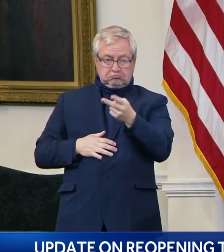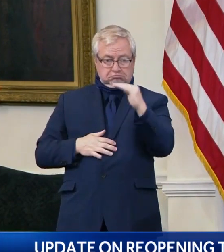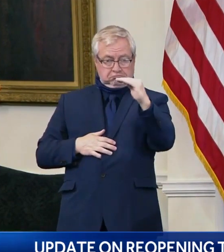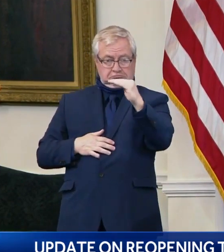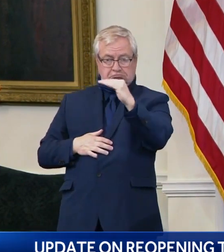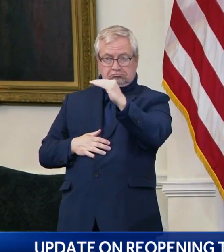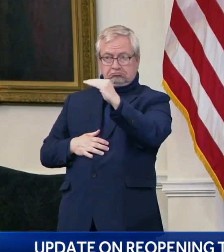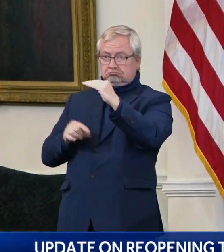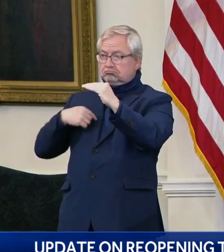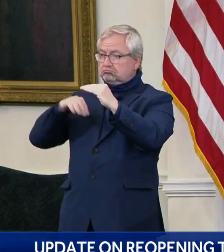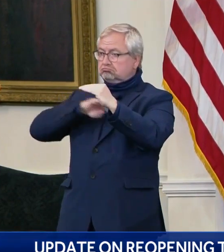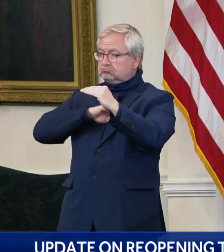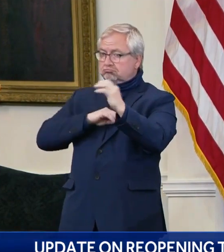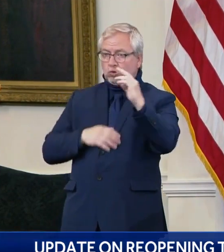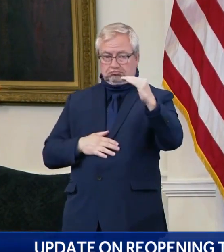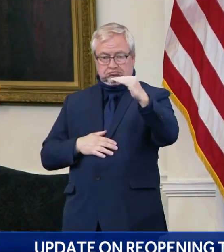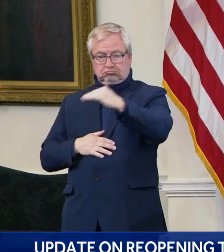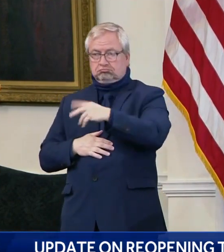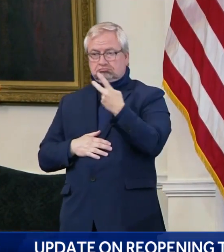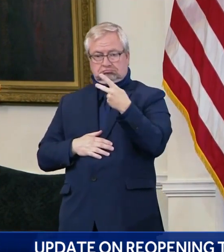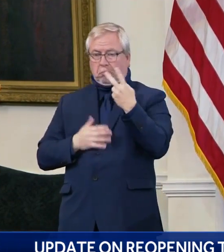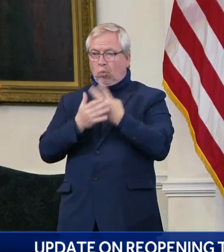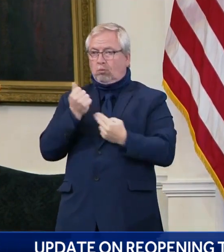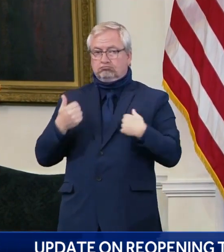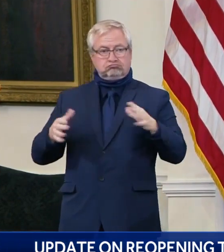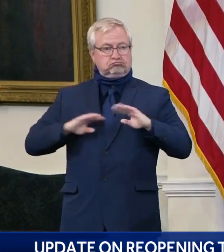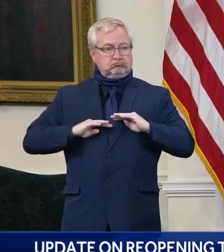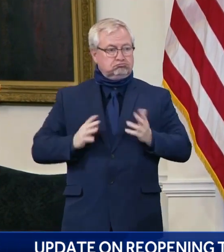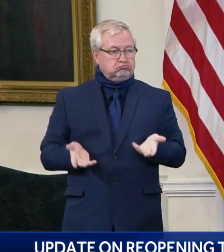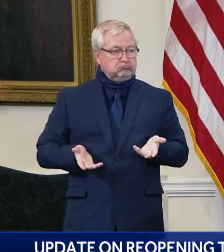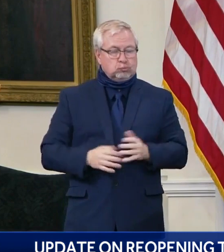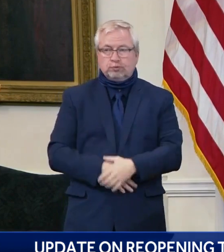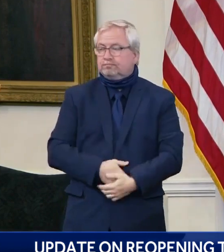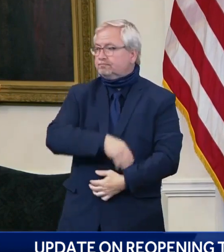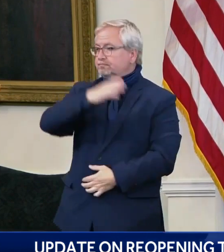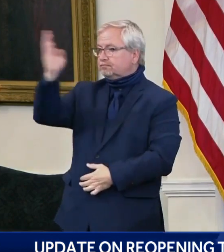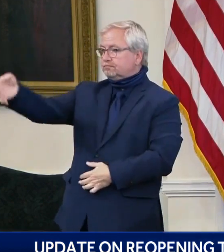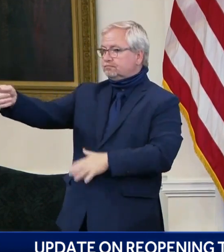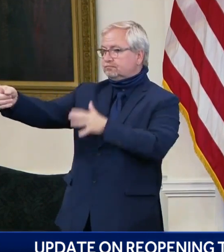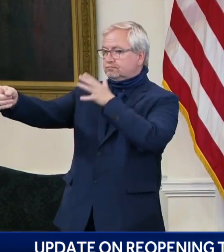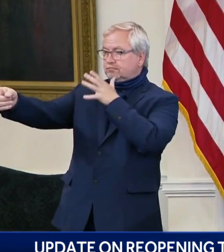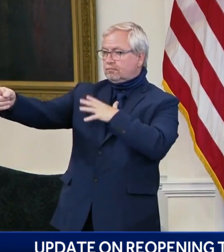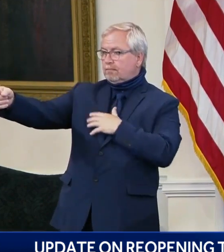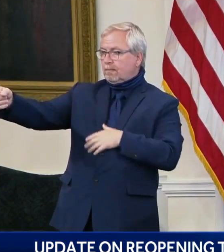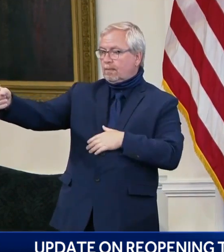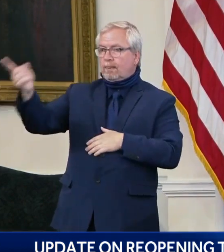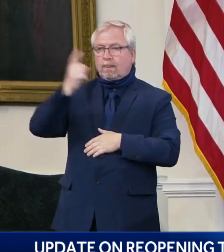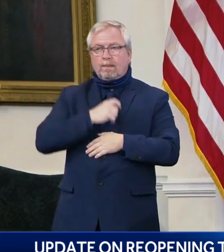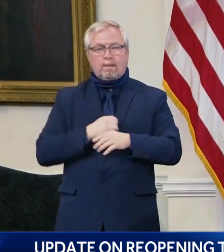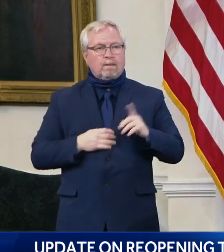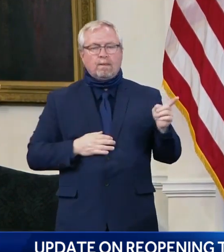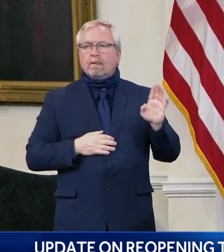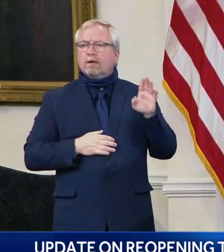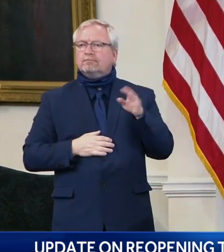WE HAVE A PLATEAUING, LEVELING, FLATTENING AND DECLINE OF THE NUMBERS.